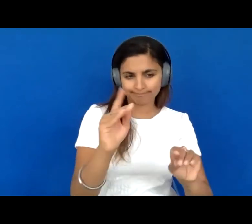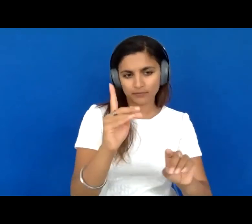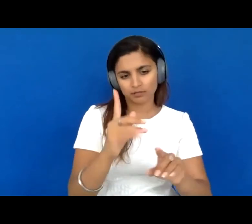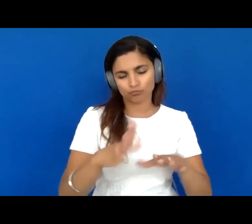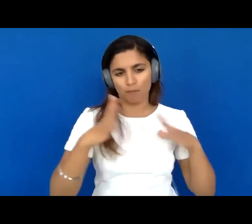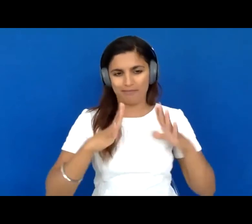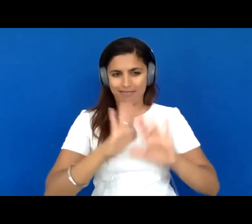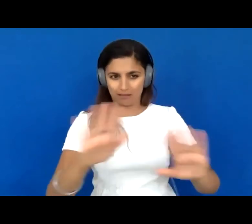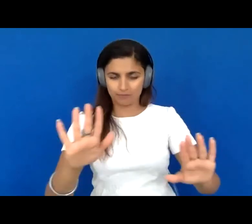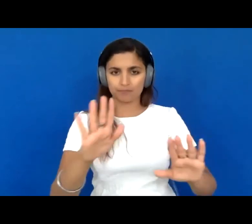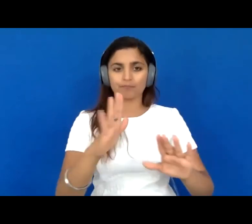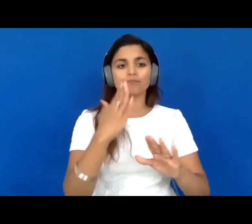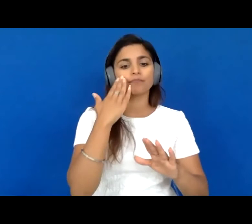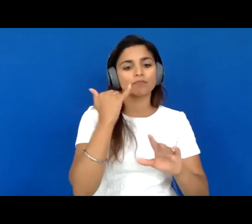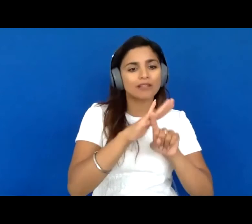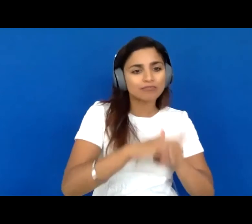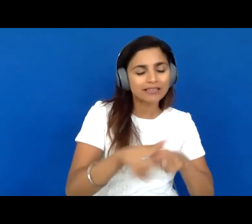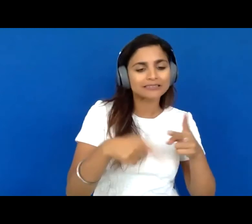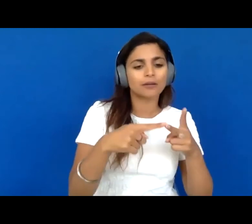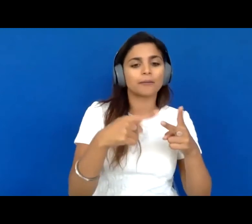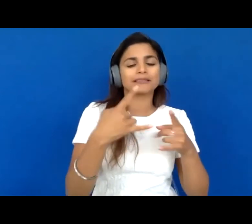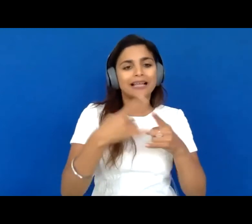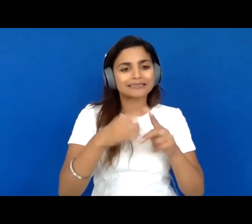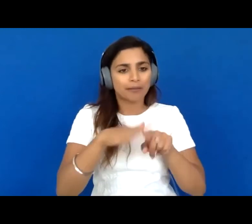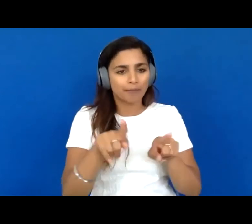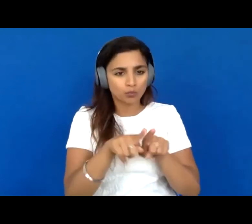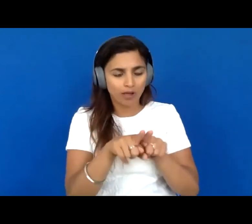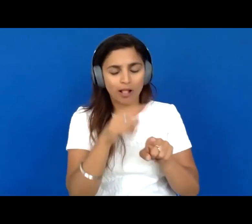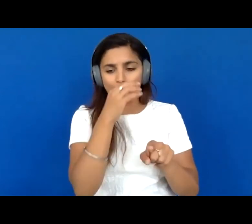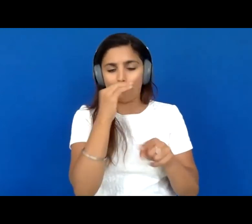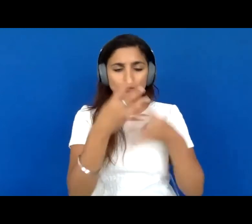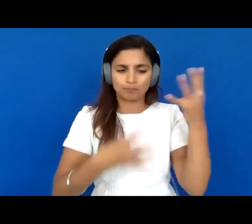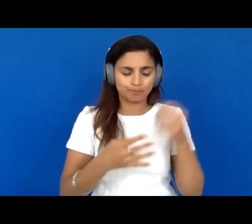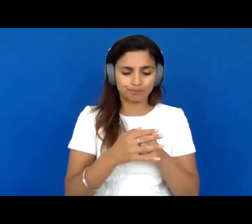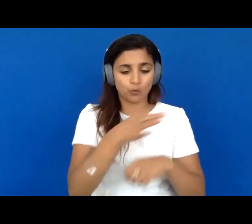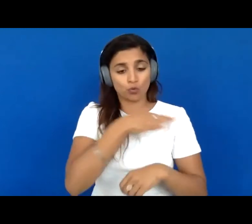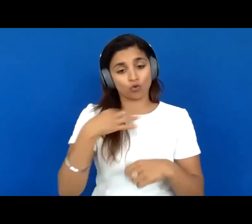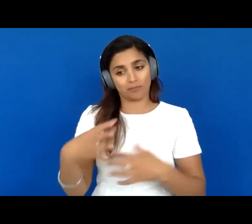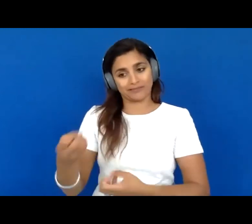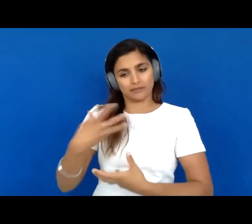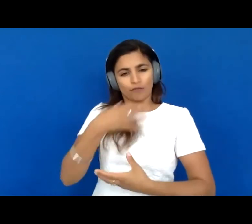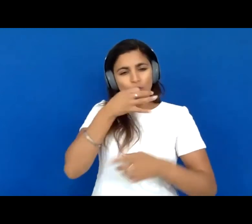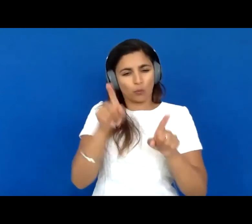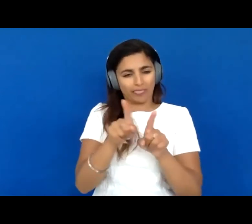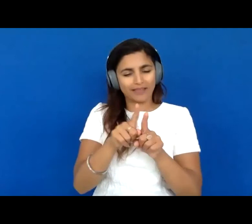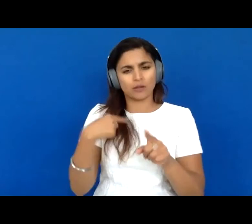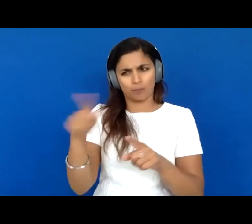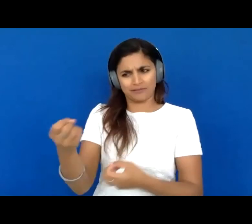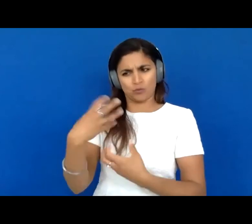so I'm just going to begin and I'm going to read a few things the doctors have said to me and then I'll explain what this is about